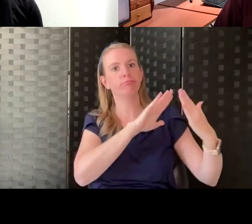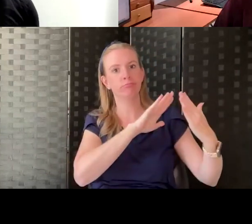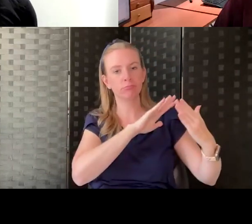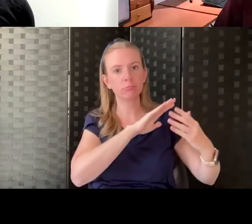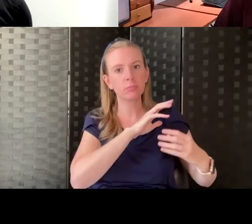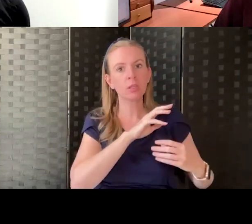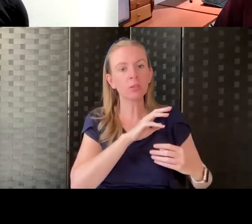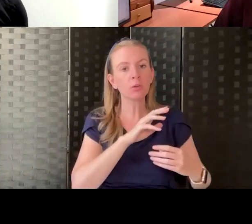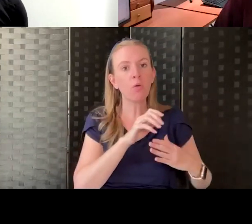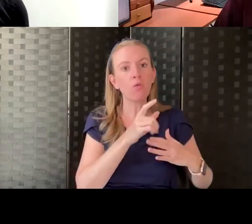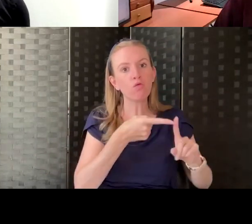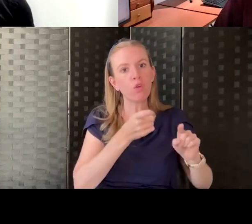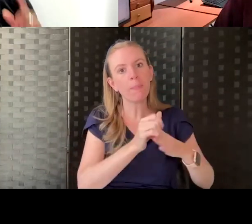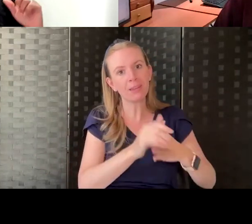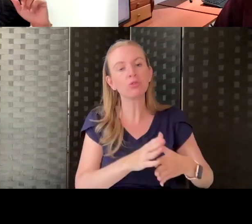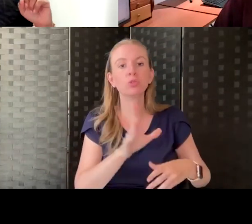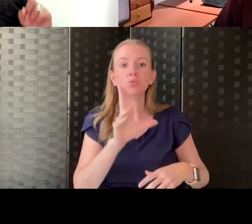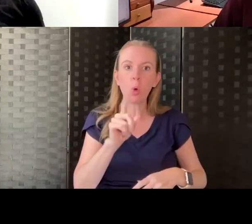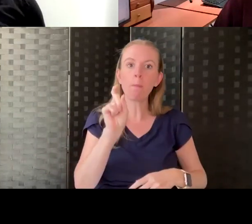This is something we are going to do. I have been both of those environments. I've been in